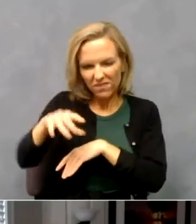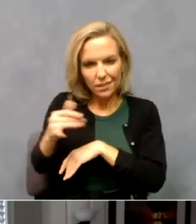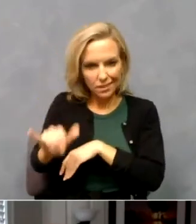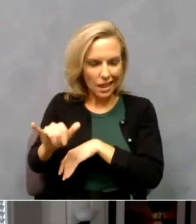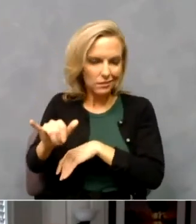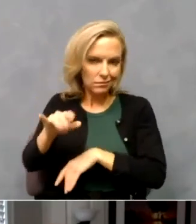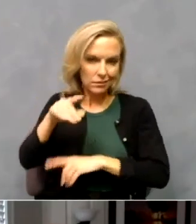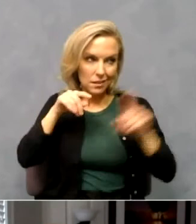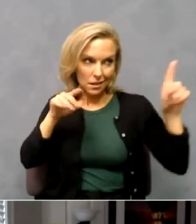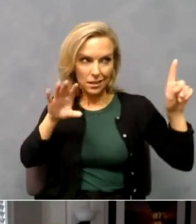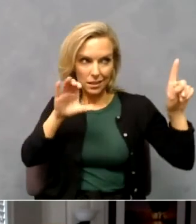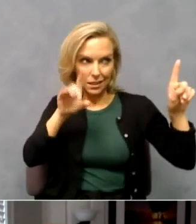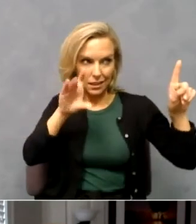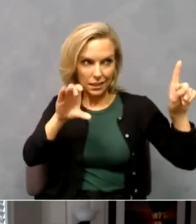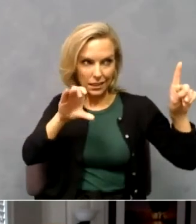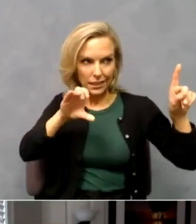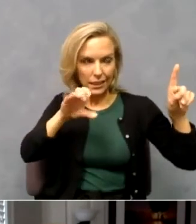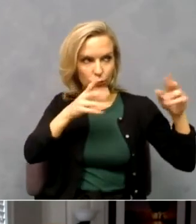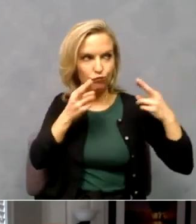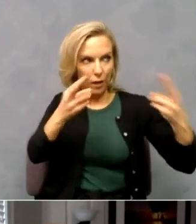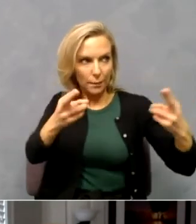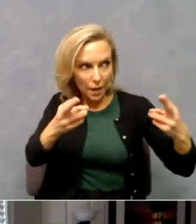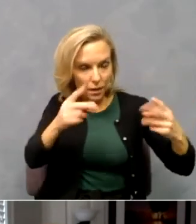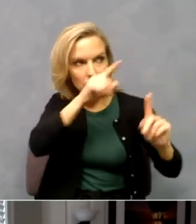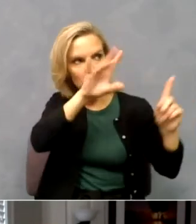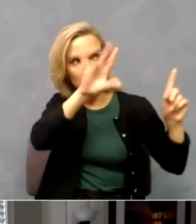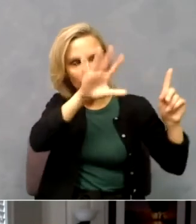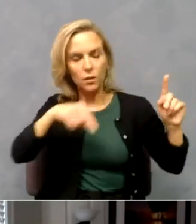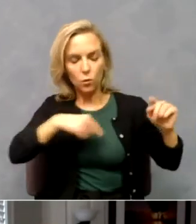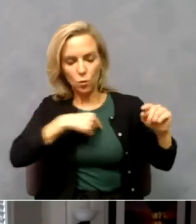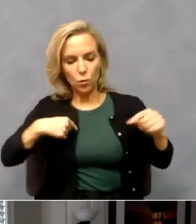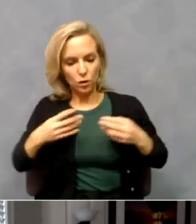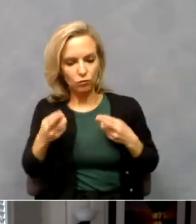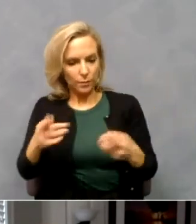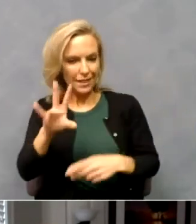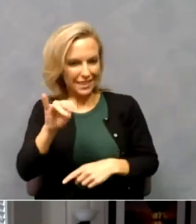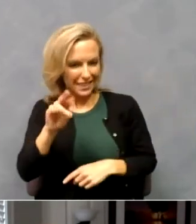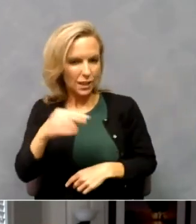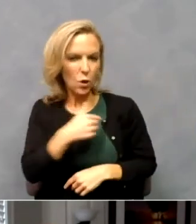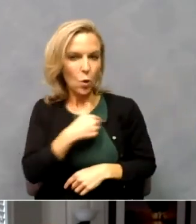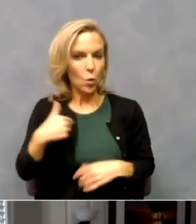here clearly because we have such a disproportionate burden of death and